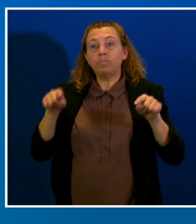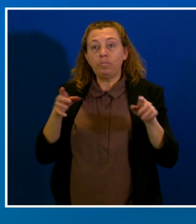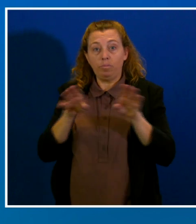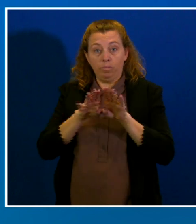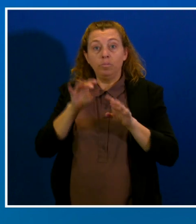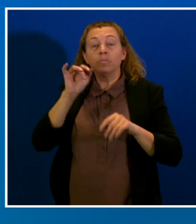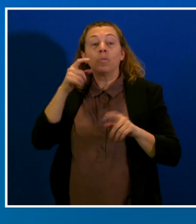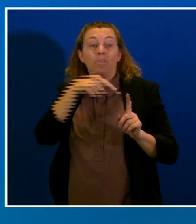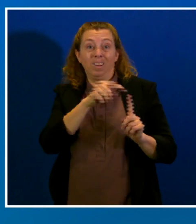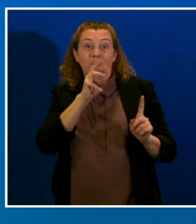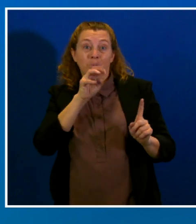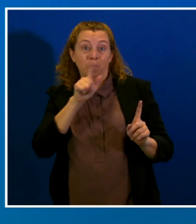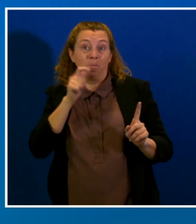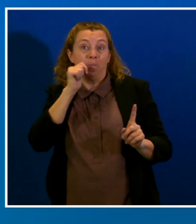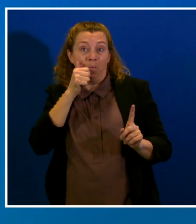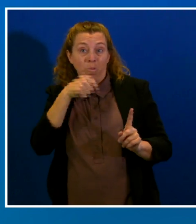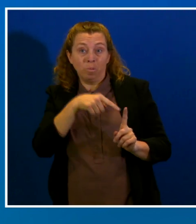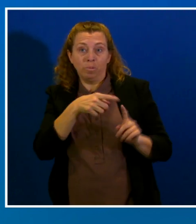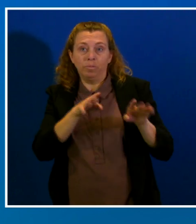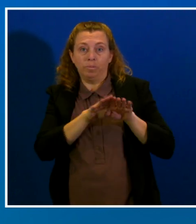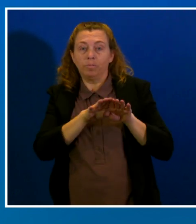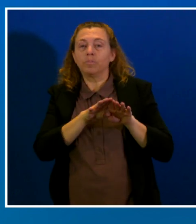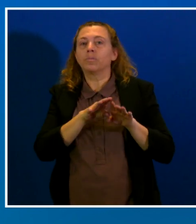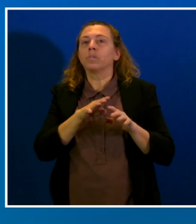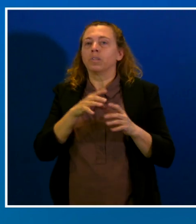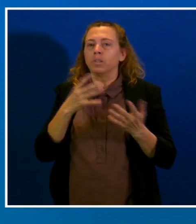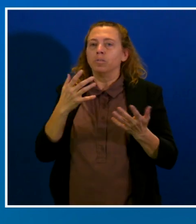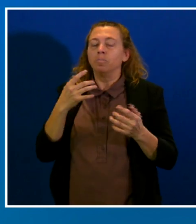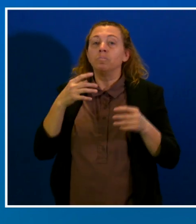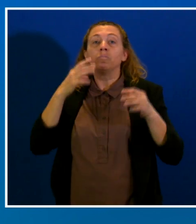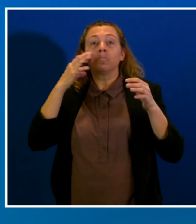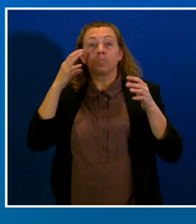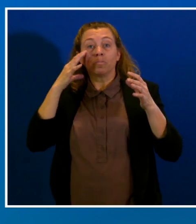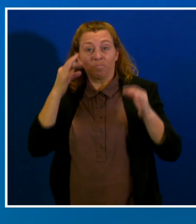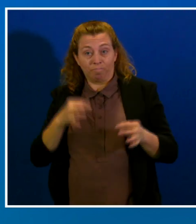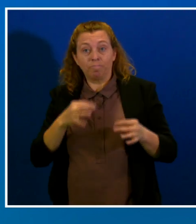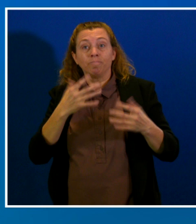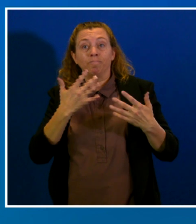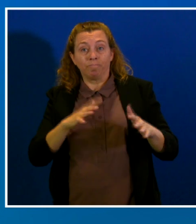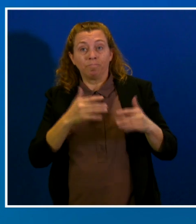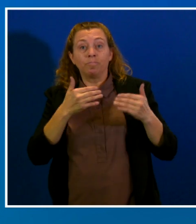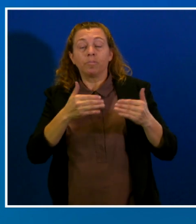increased availability of free tests in our community in recent months.